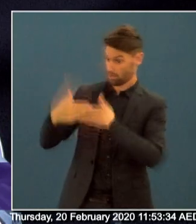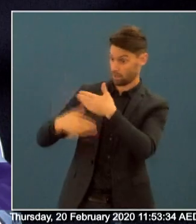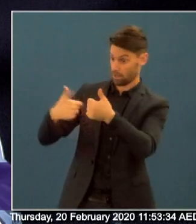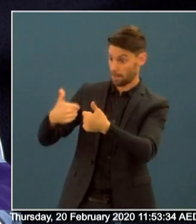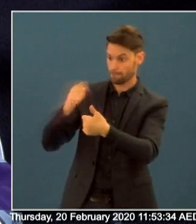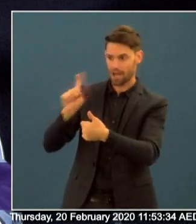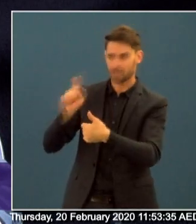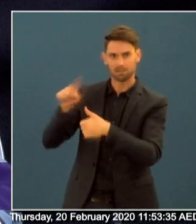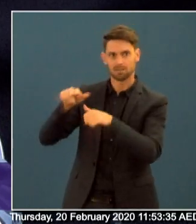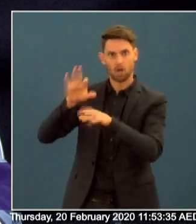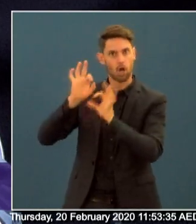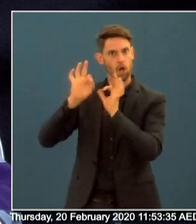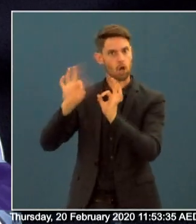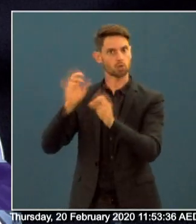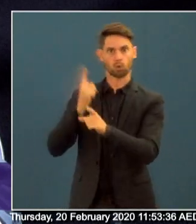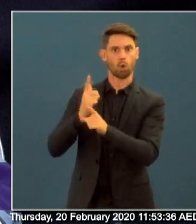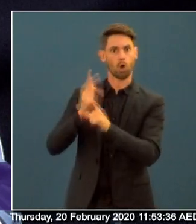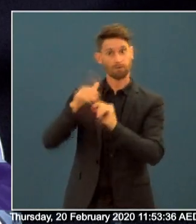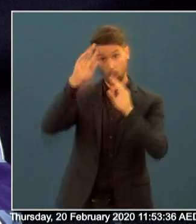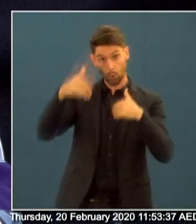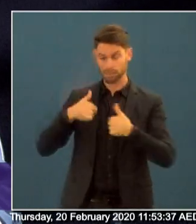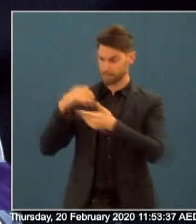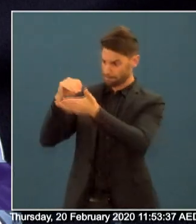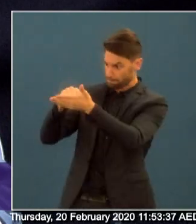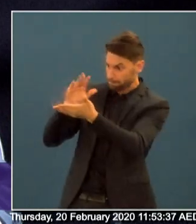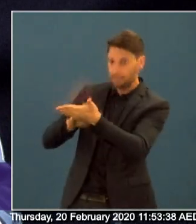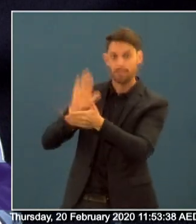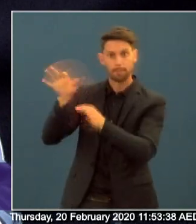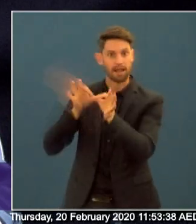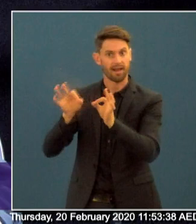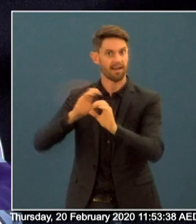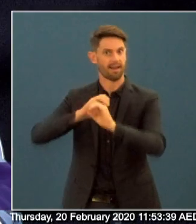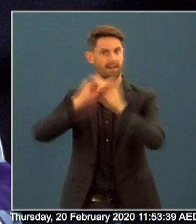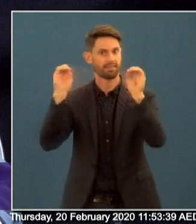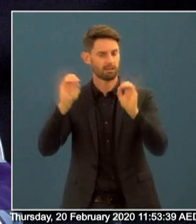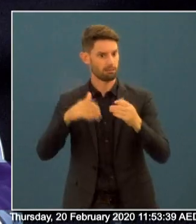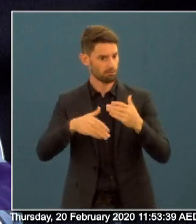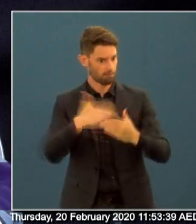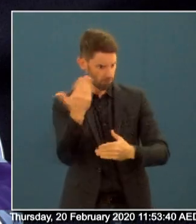They're not mentioned? Not in the strategy itself. Not at all? PROF TROLLOR: No. Why not? Do you know? Sorry.